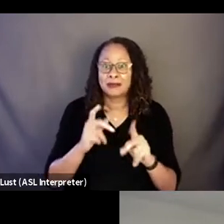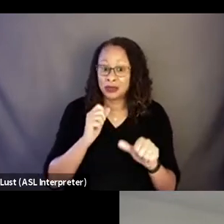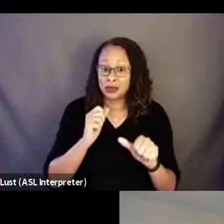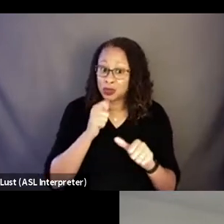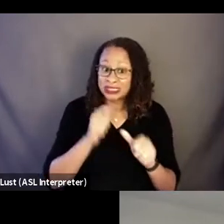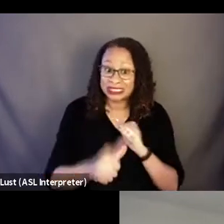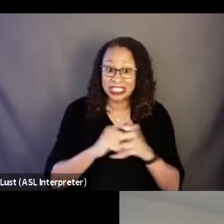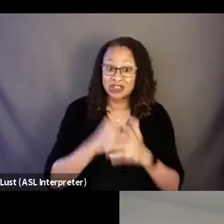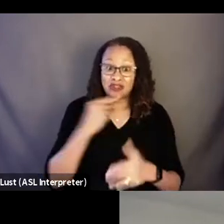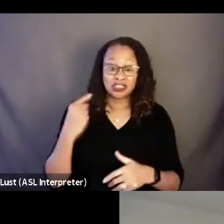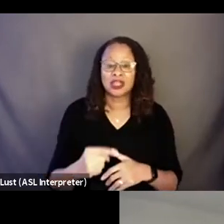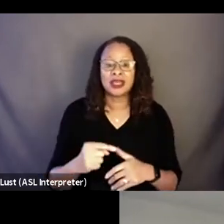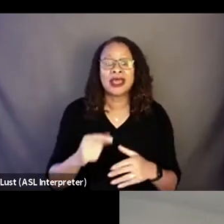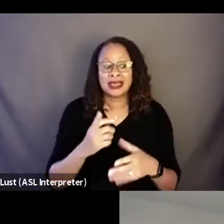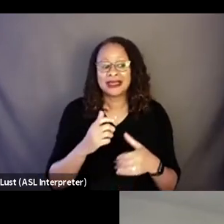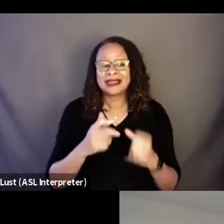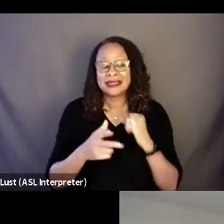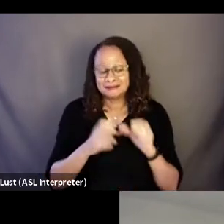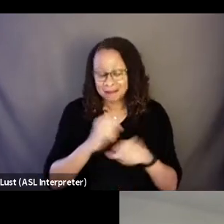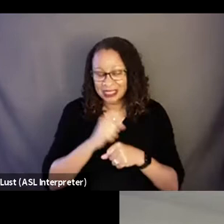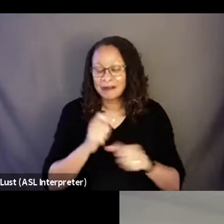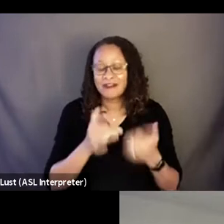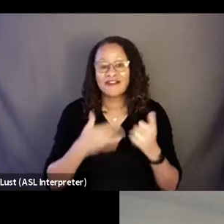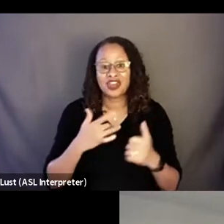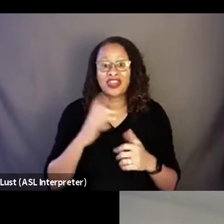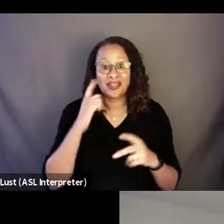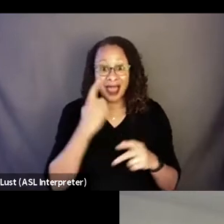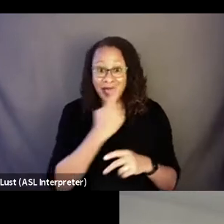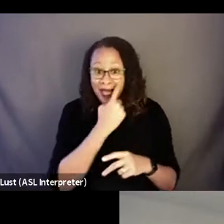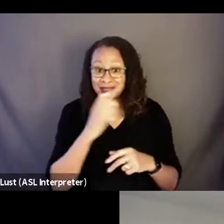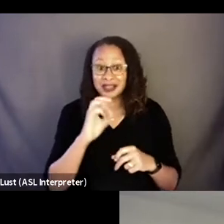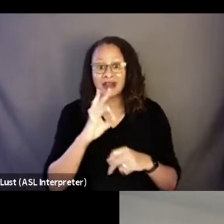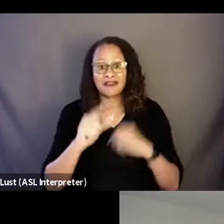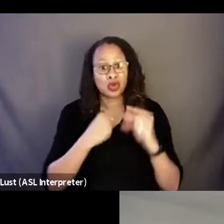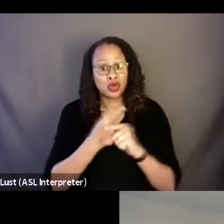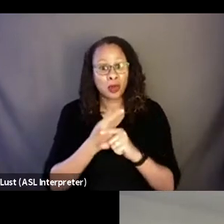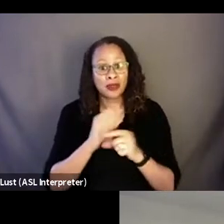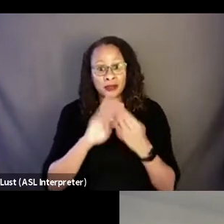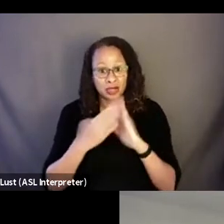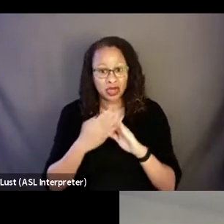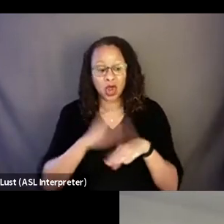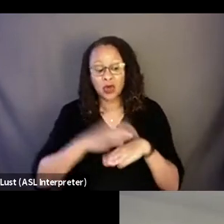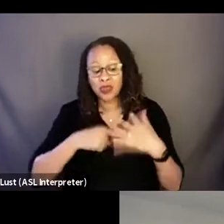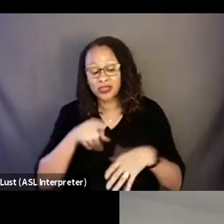like there's the eyes of the global community on what they're doing. And that, they believe, makes them safer.